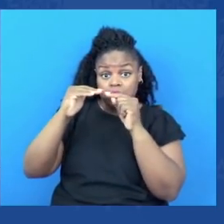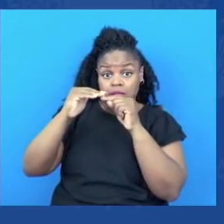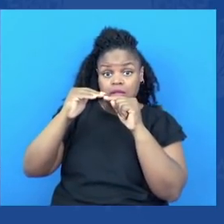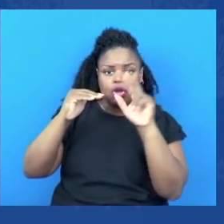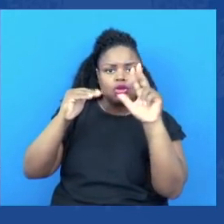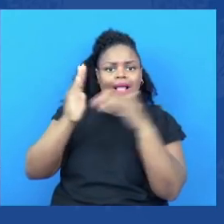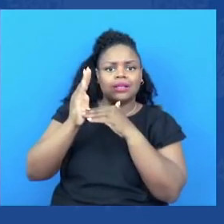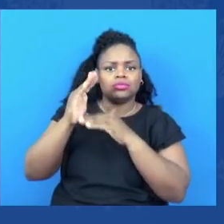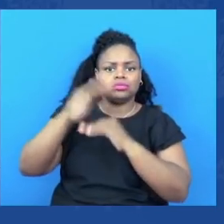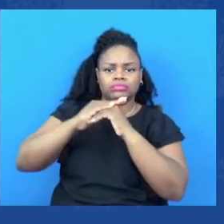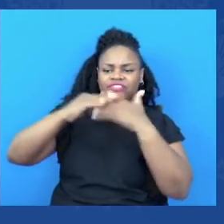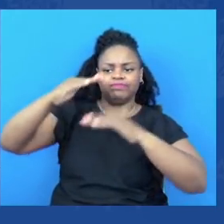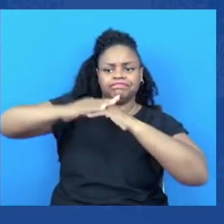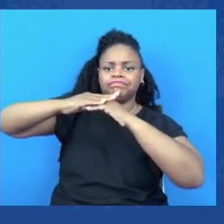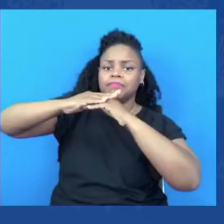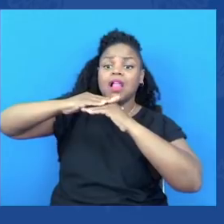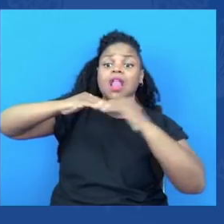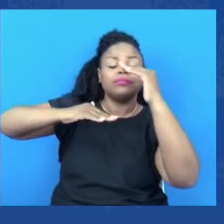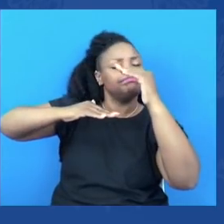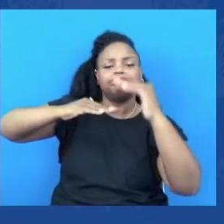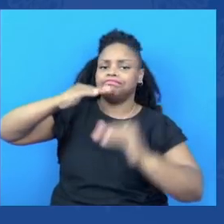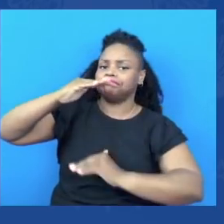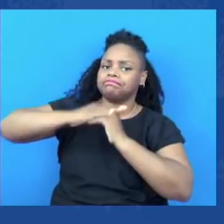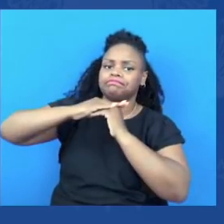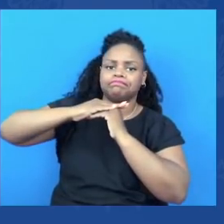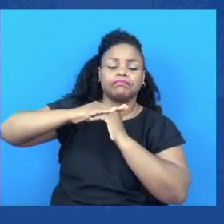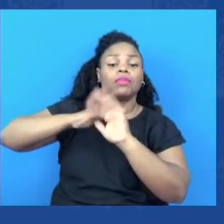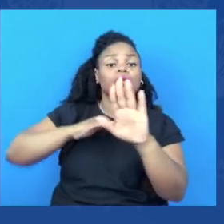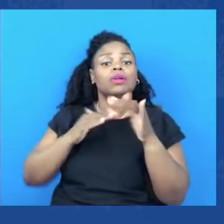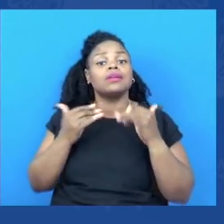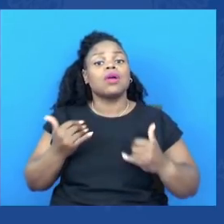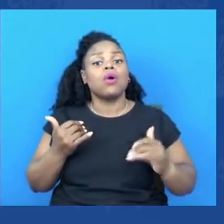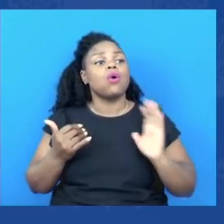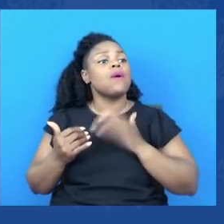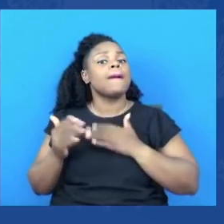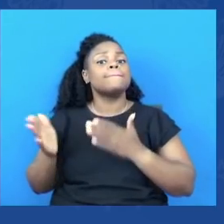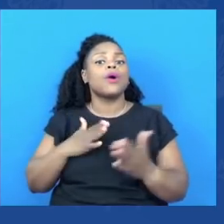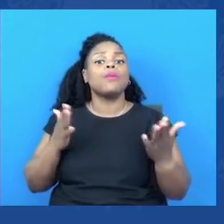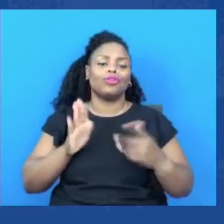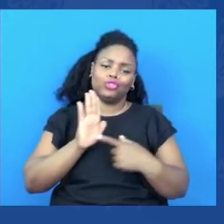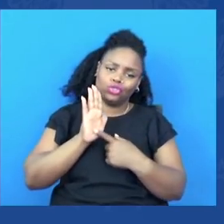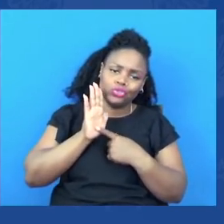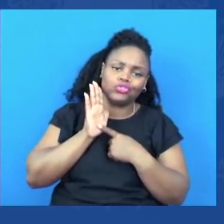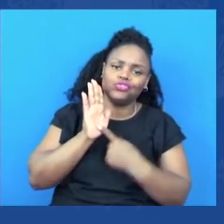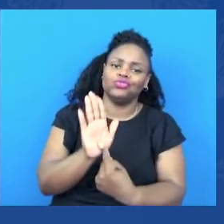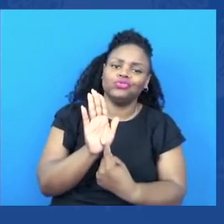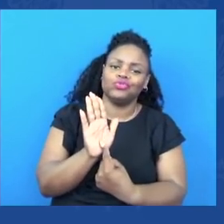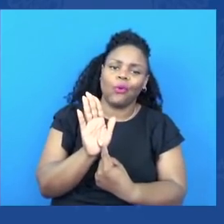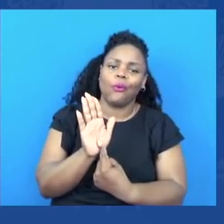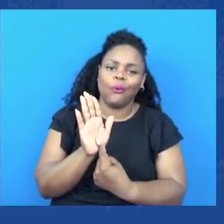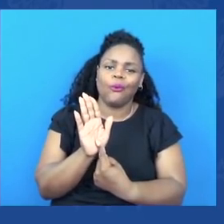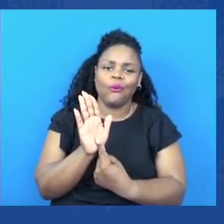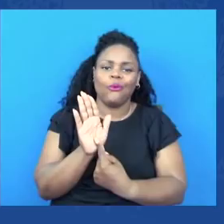can only raise prices based on the rate of inflation after it's determined how much they've invested and what a healthy profit constitutes.